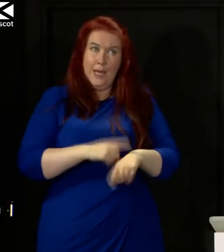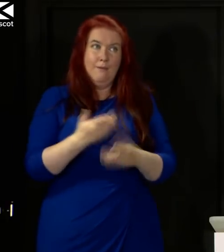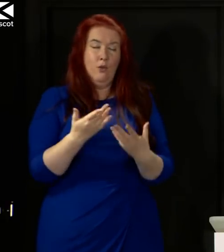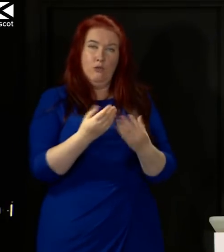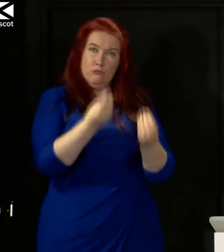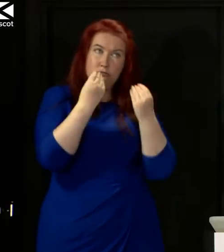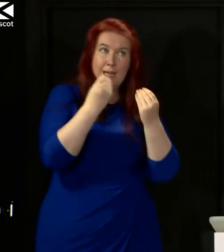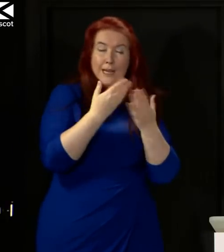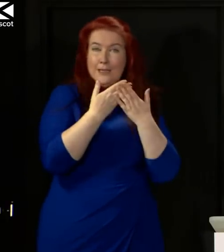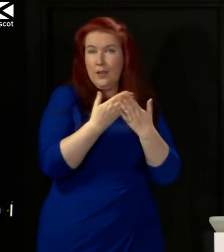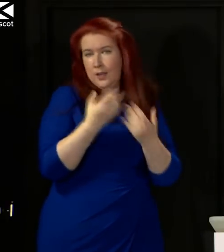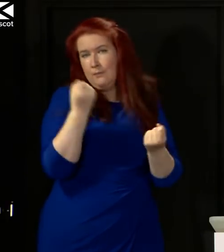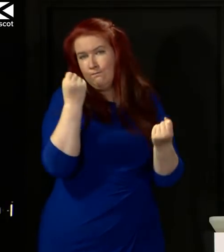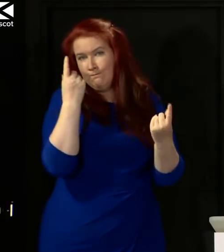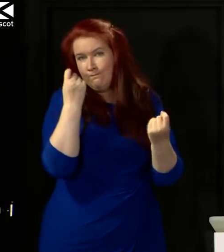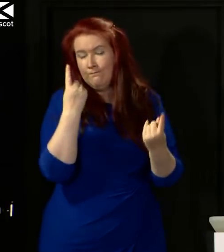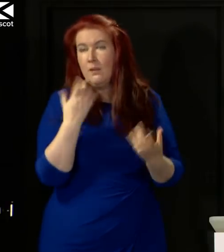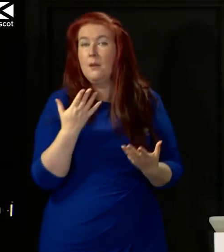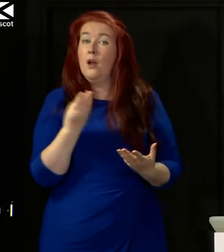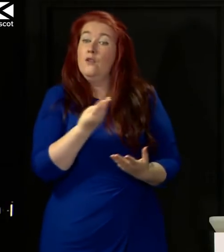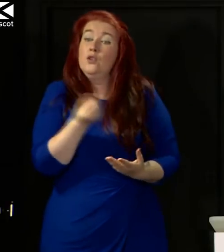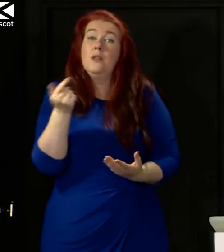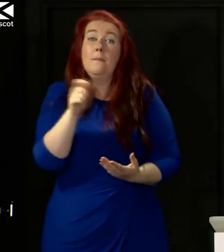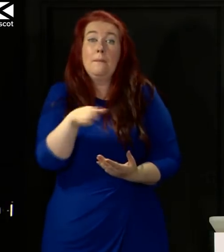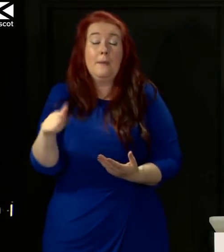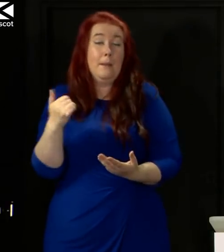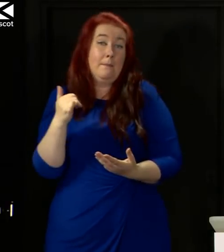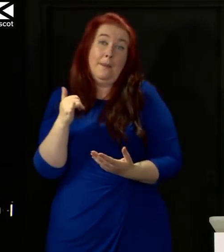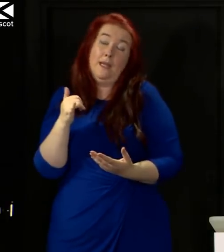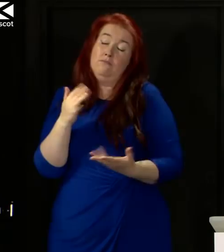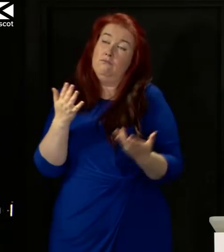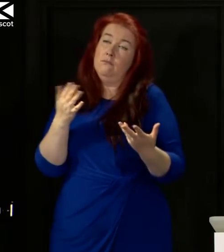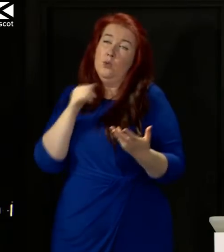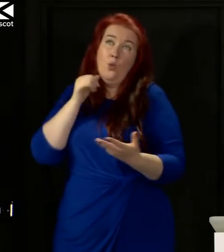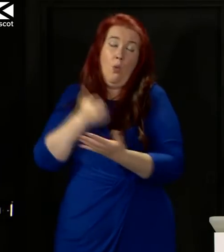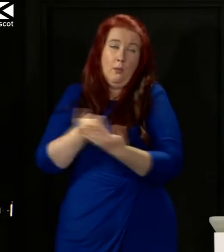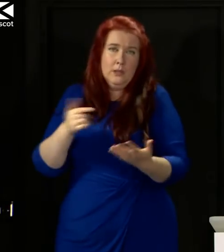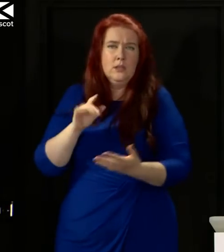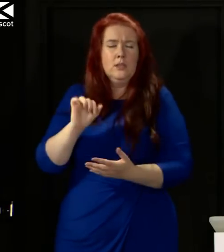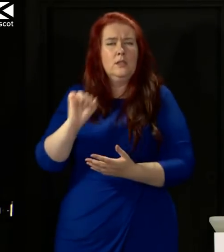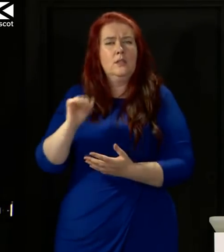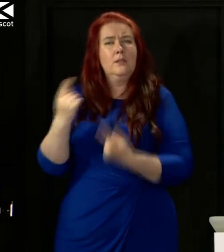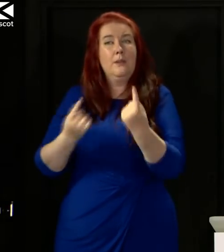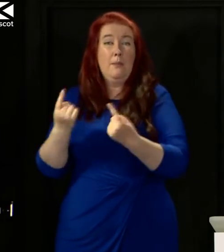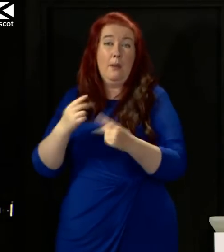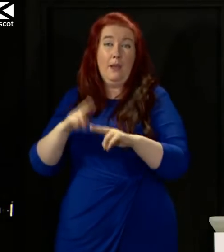But for some people - especially, but not exclusively, people who are currently furloughed